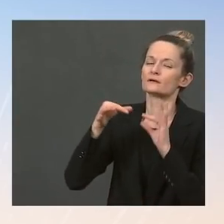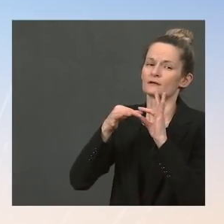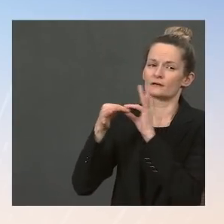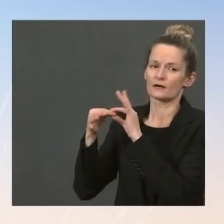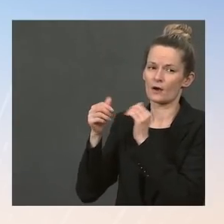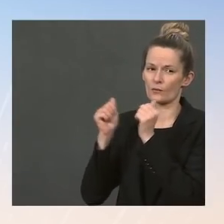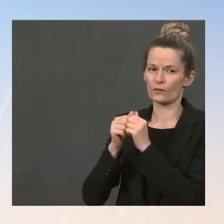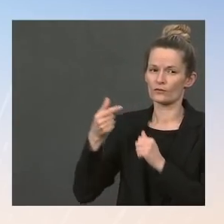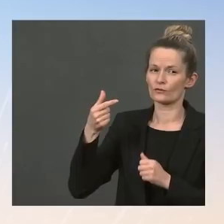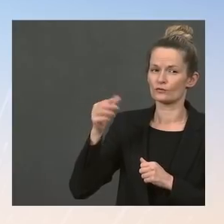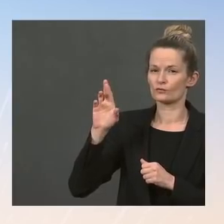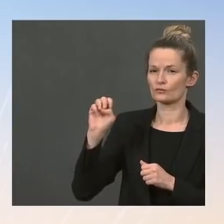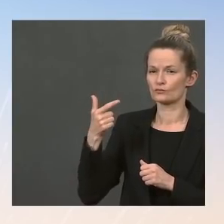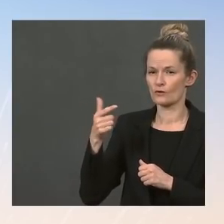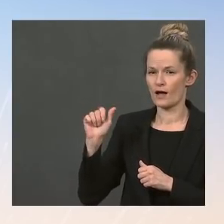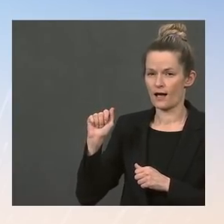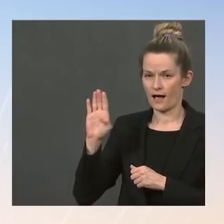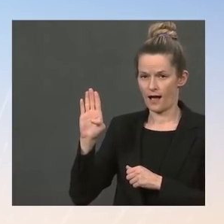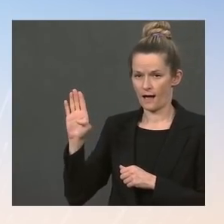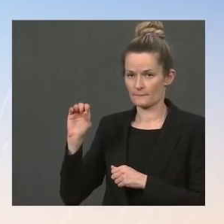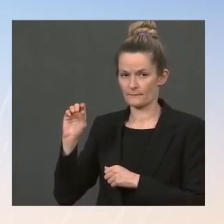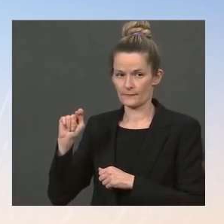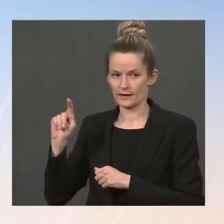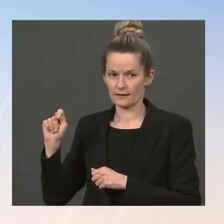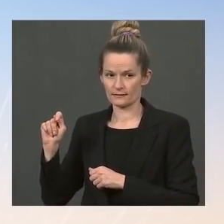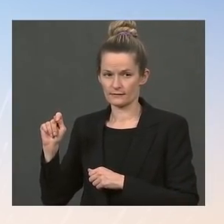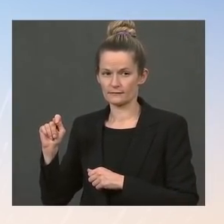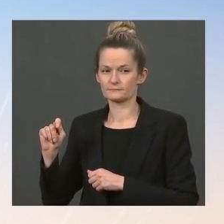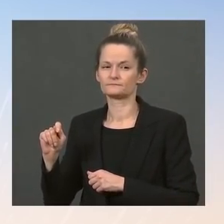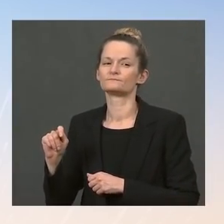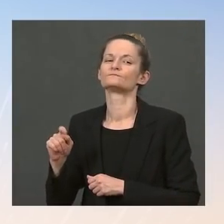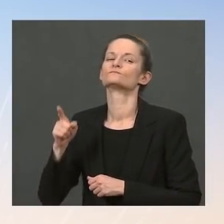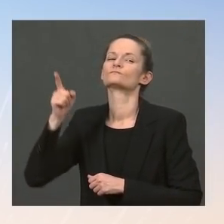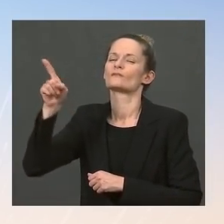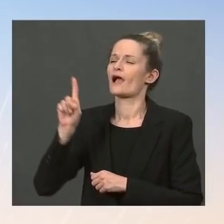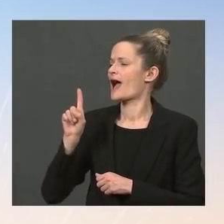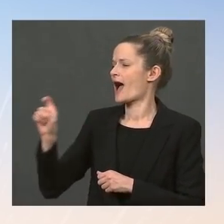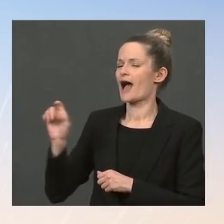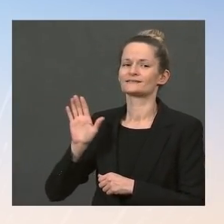He has directed his Department of Public Safety and the National Guard to shut down six points of entry